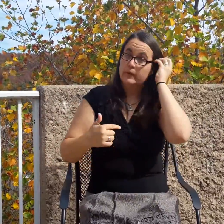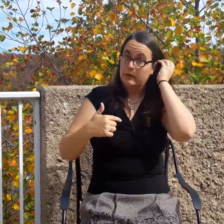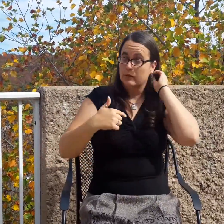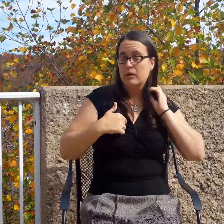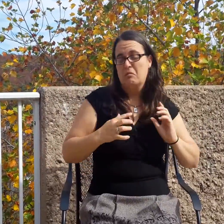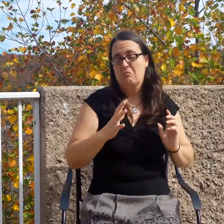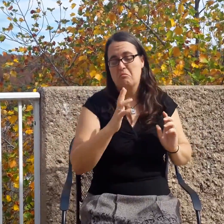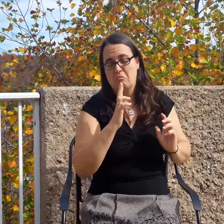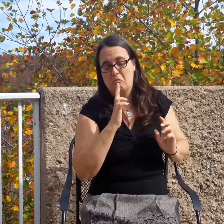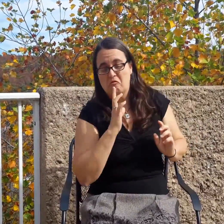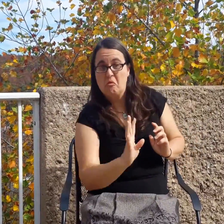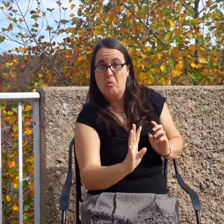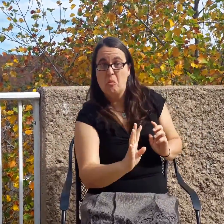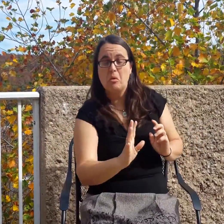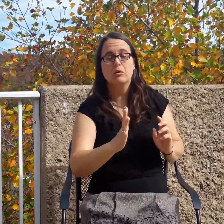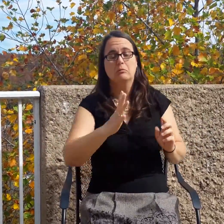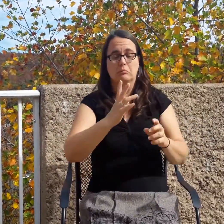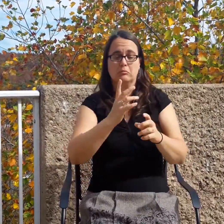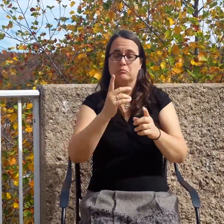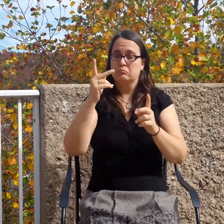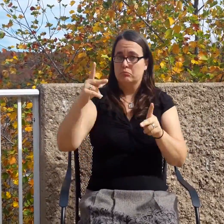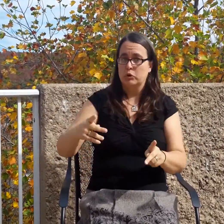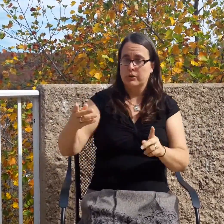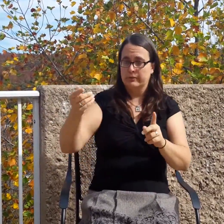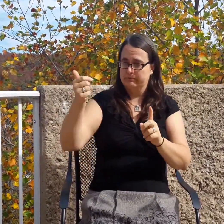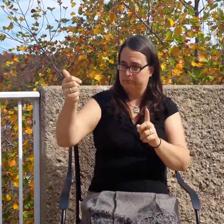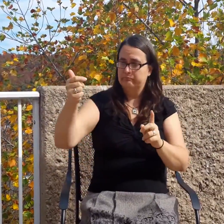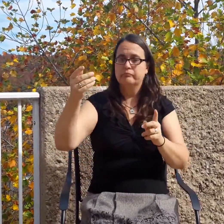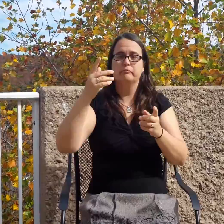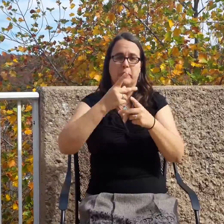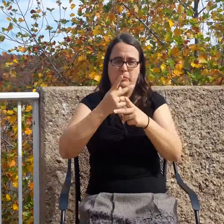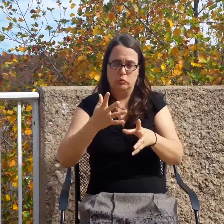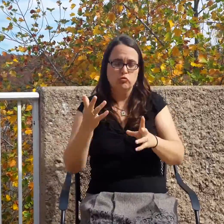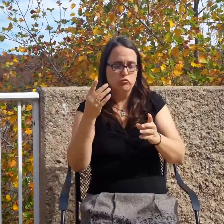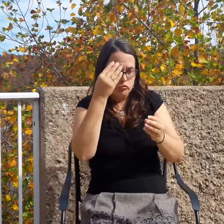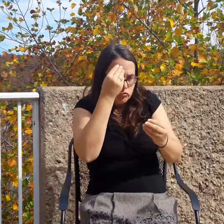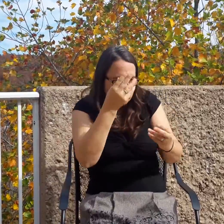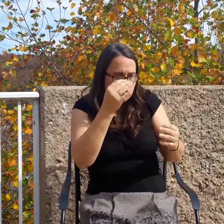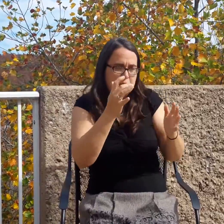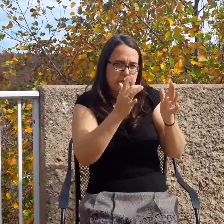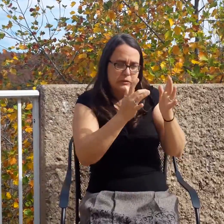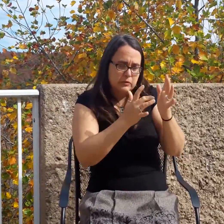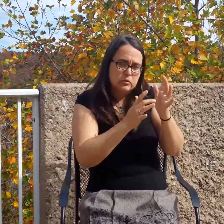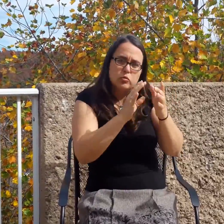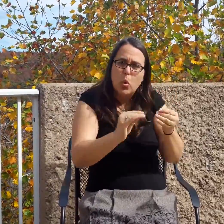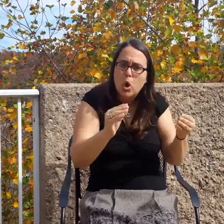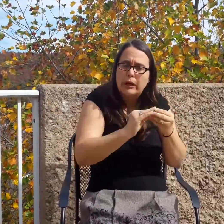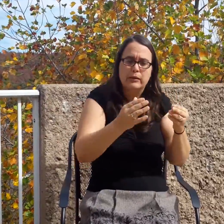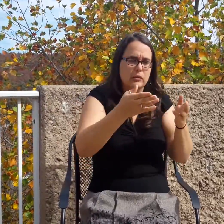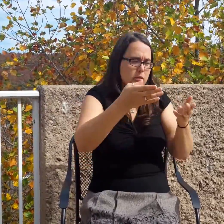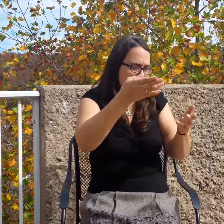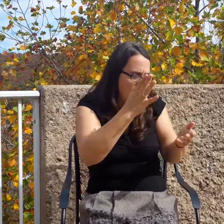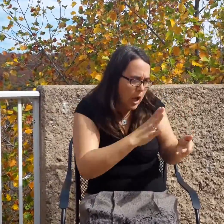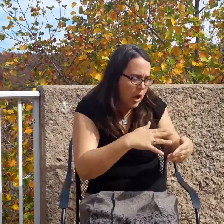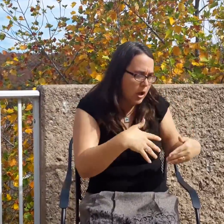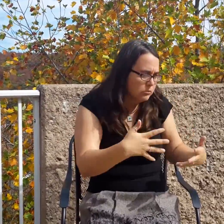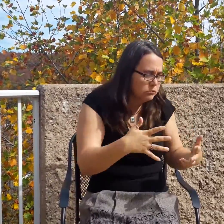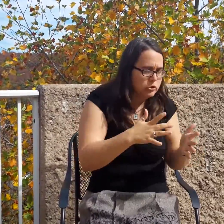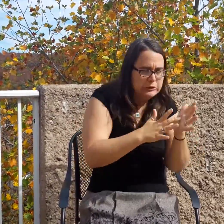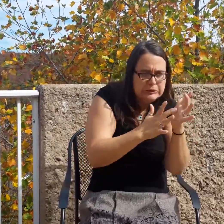When I was four, my babysitter told me stories about Jesus